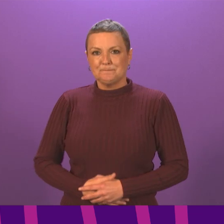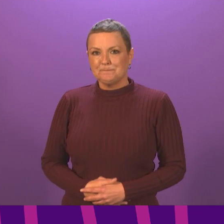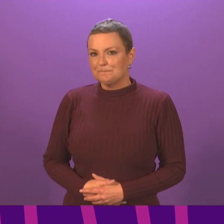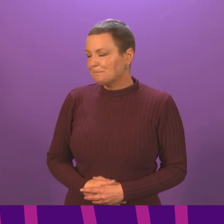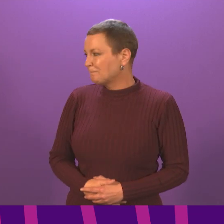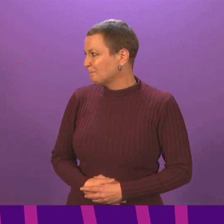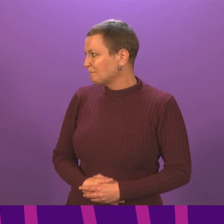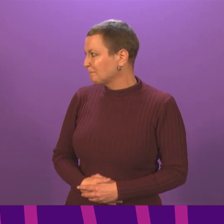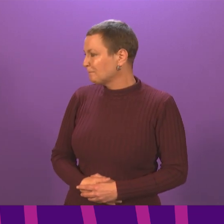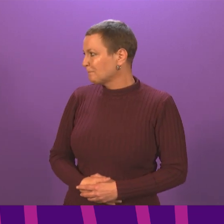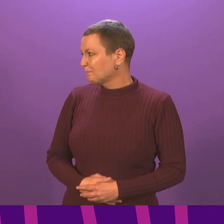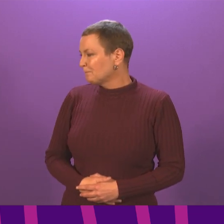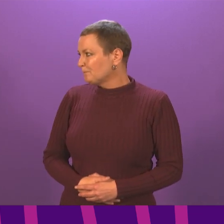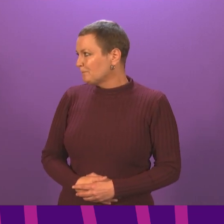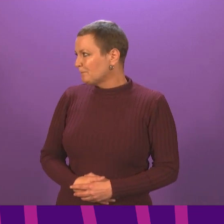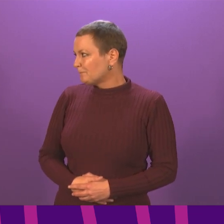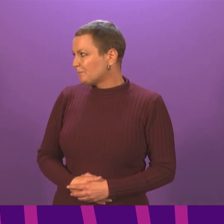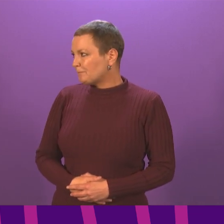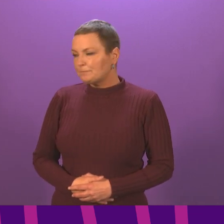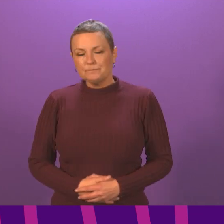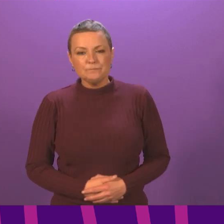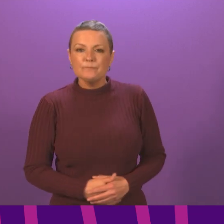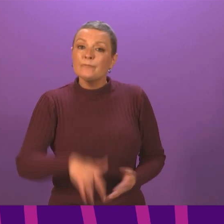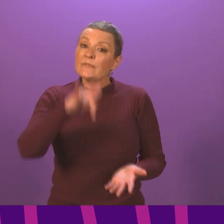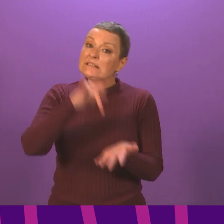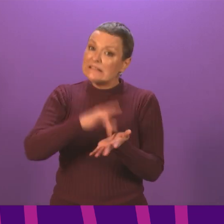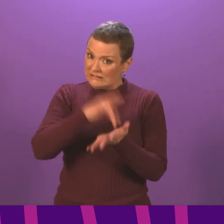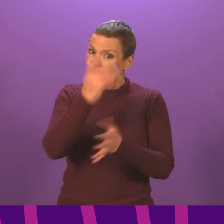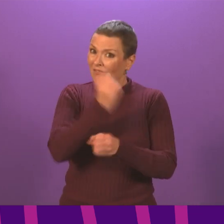Pauline McNeill (Glasgow) (Lab): The city of Glasgow has a high transmission